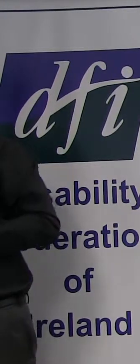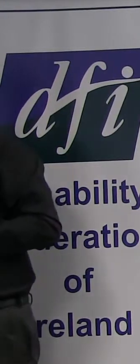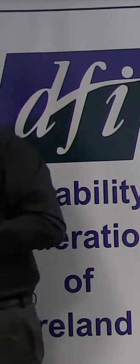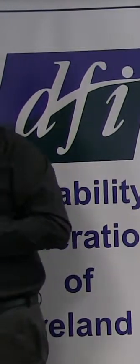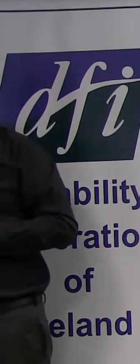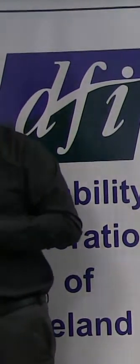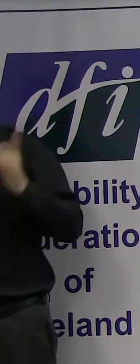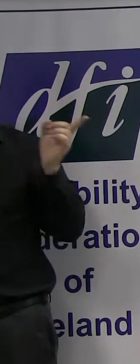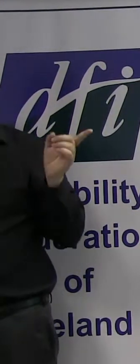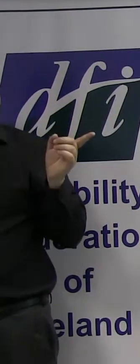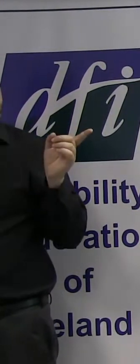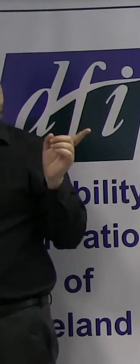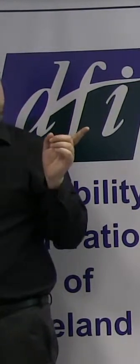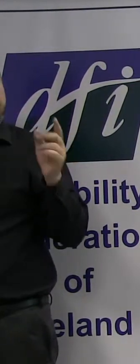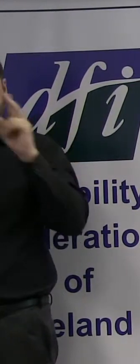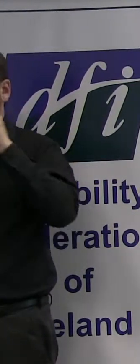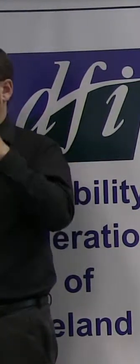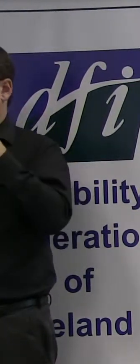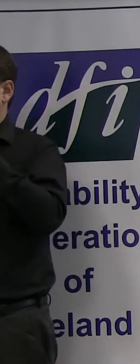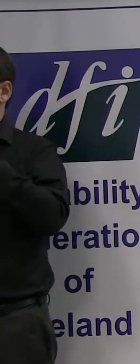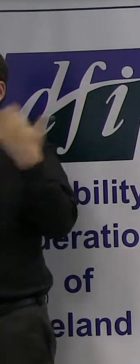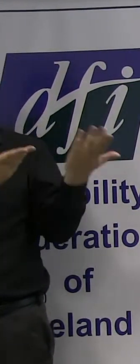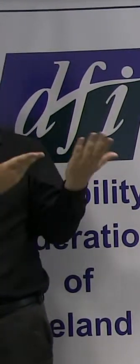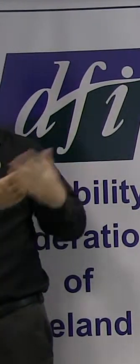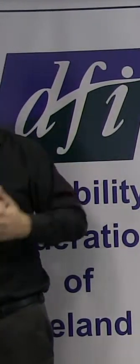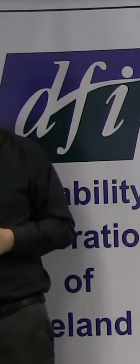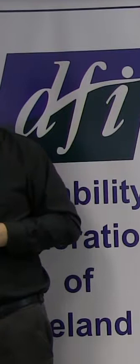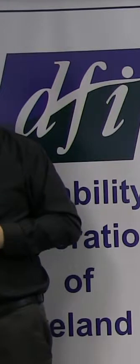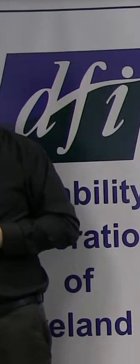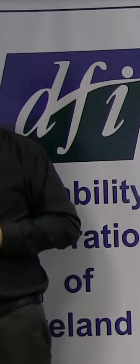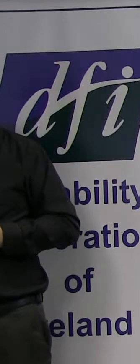value for the public benefit of devids . The authority our board